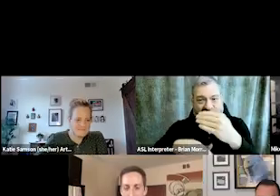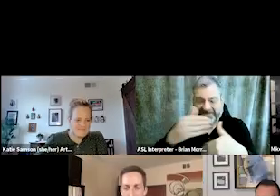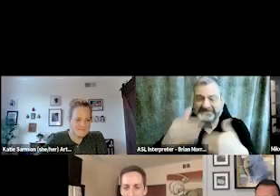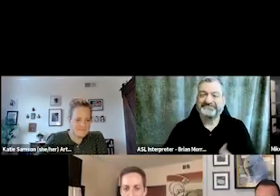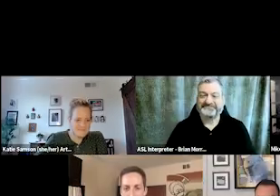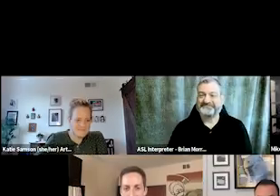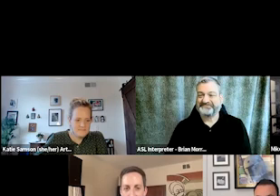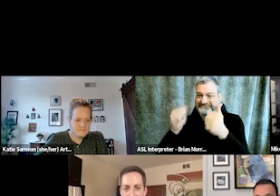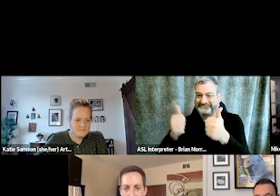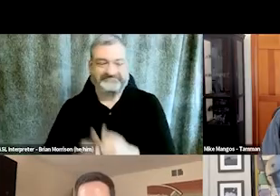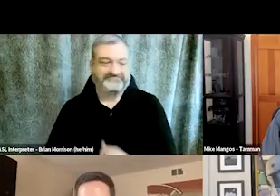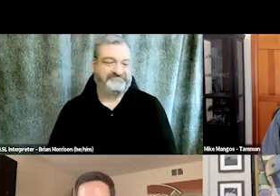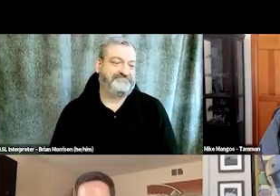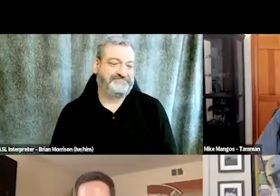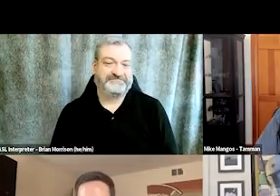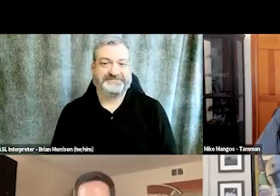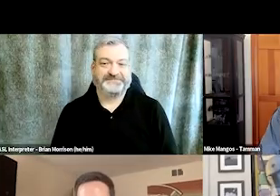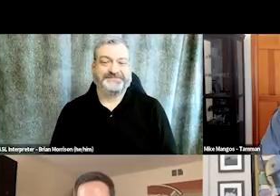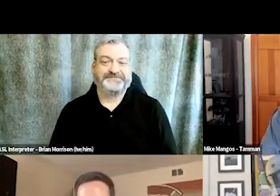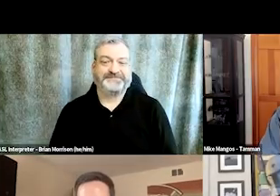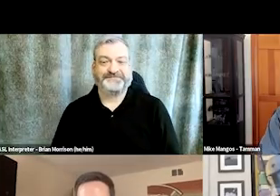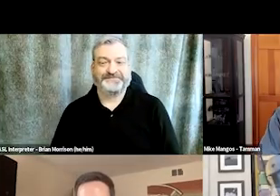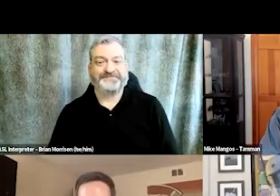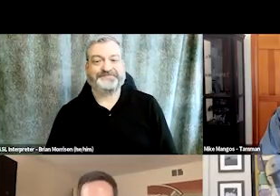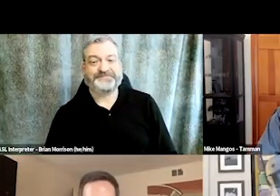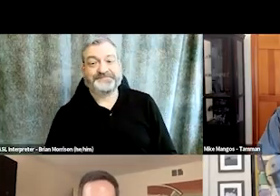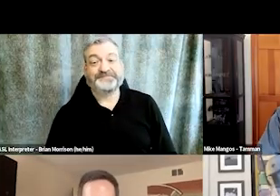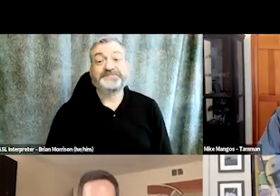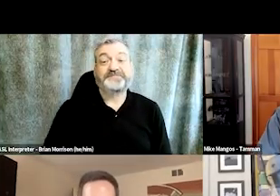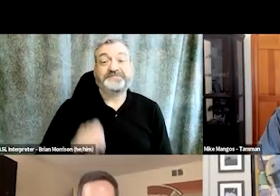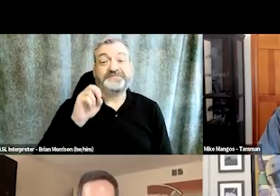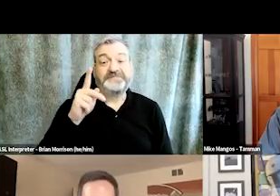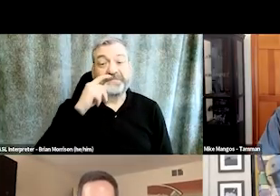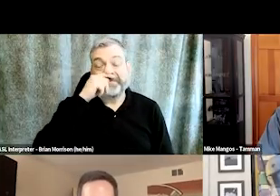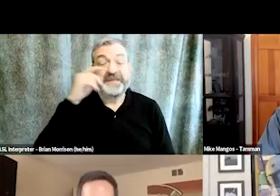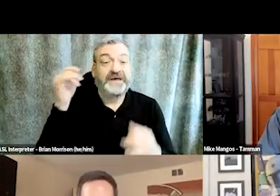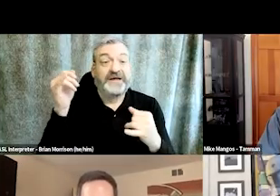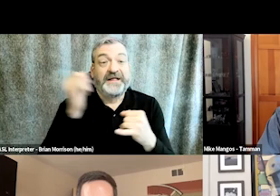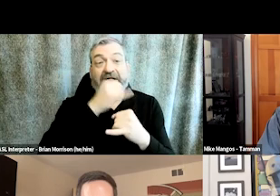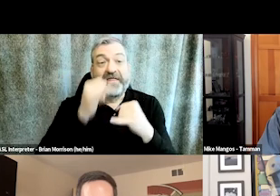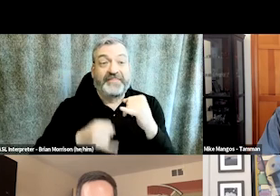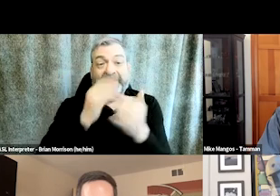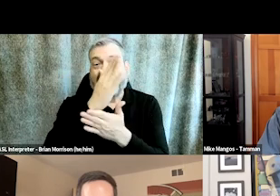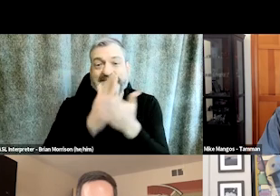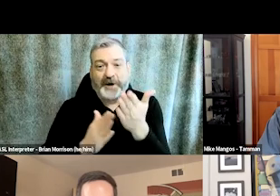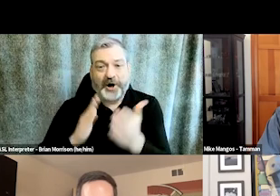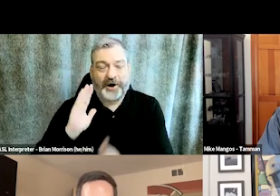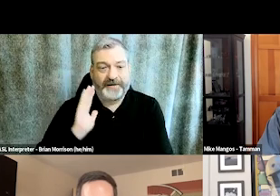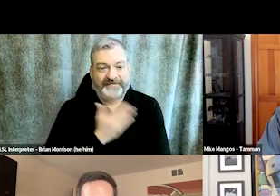Thank you. Perfect. So as we enter the last phase of our presentation today again,